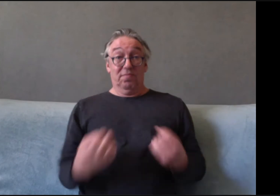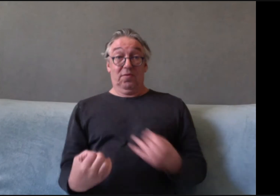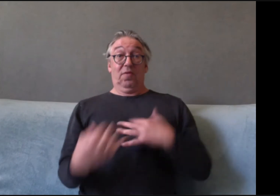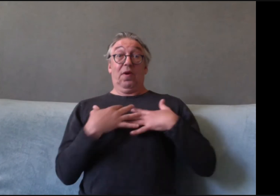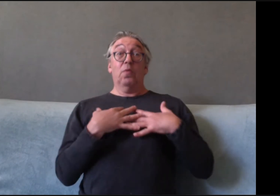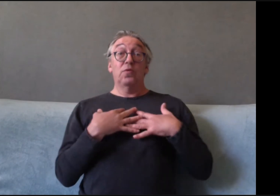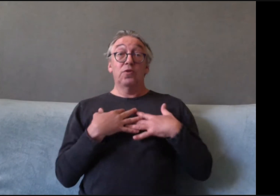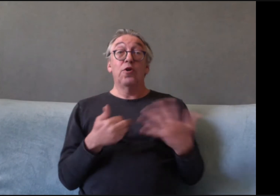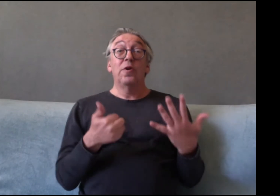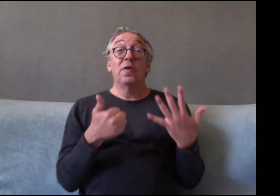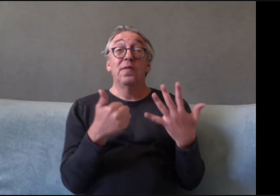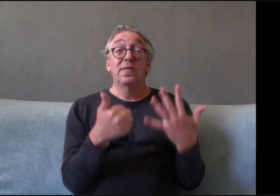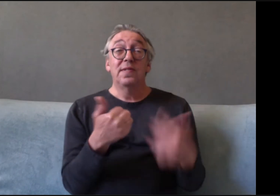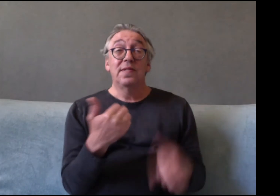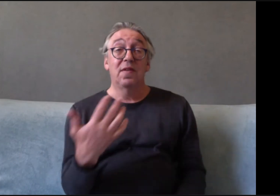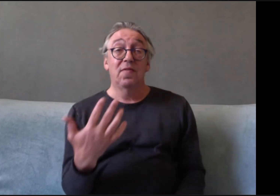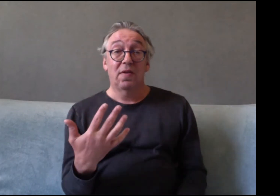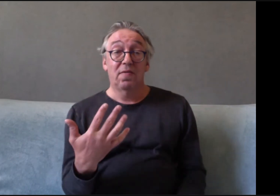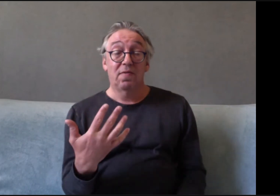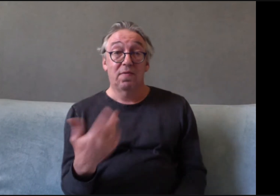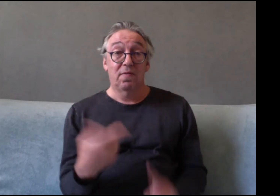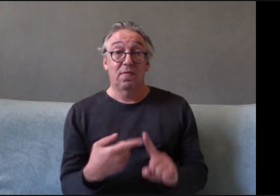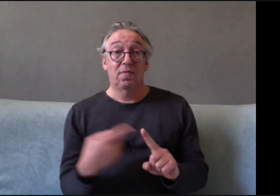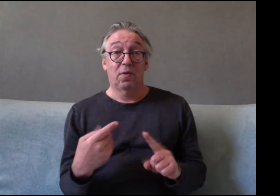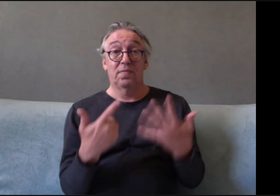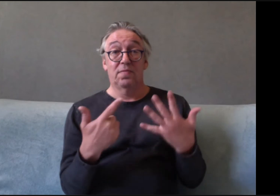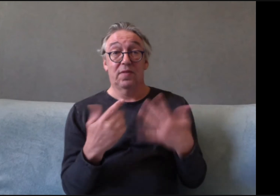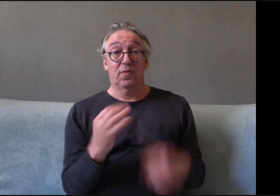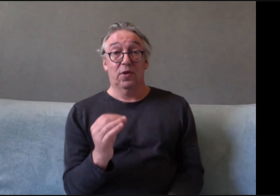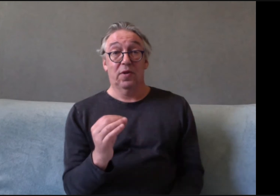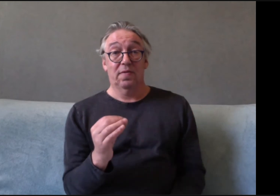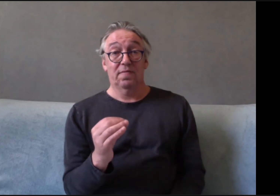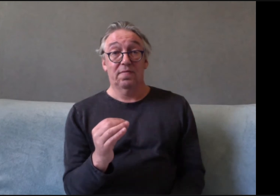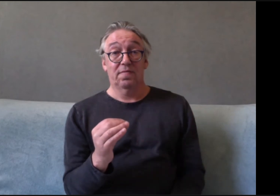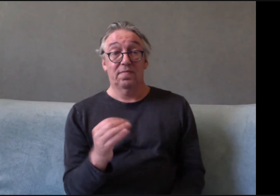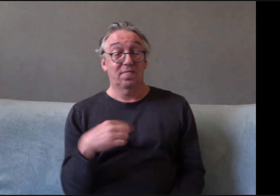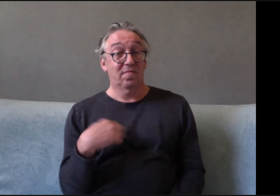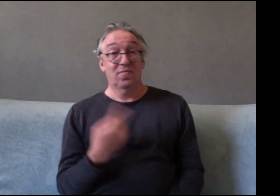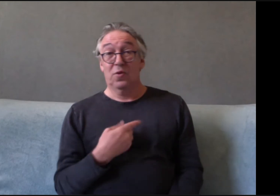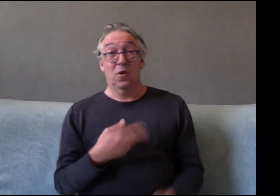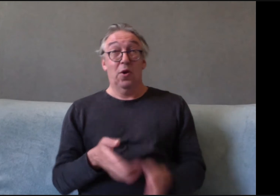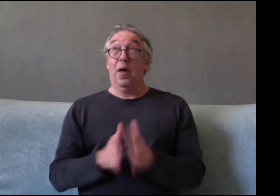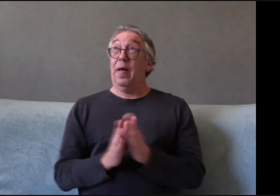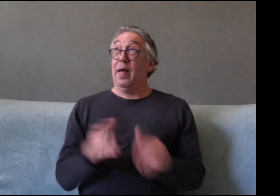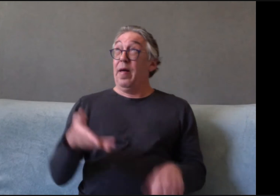to provide equal research of this condition in this institution.